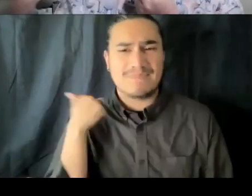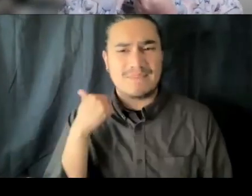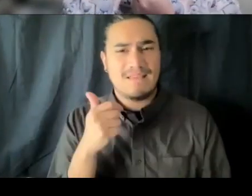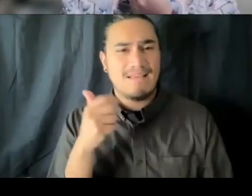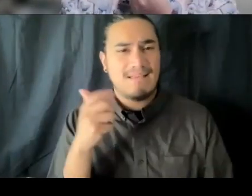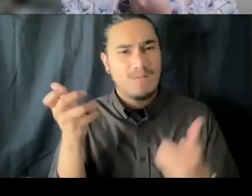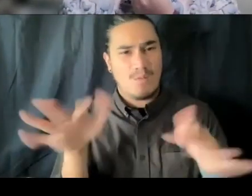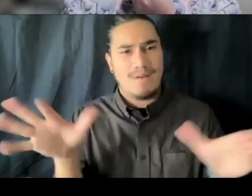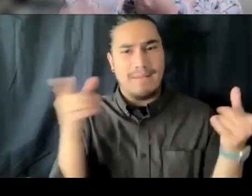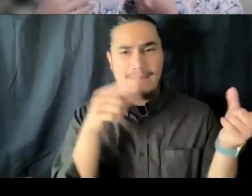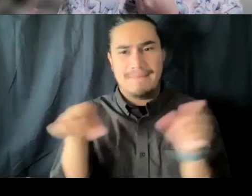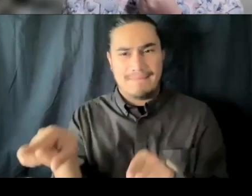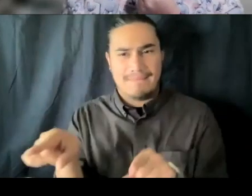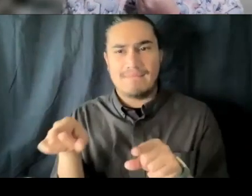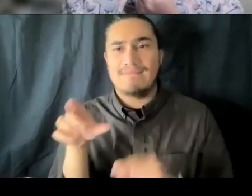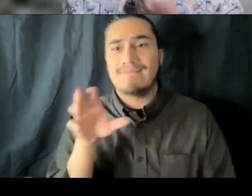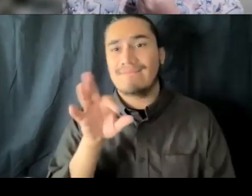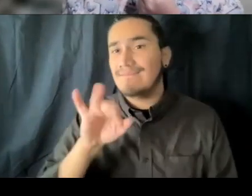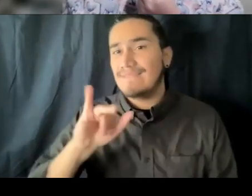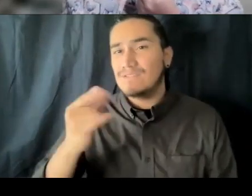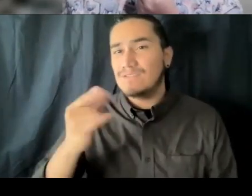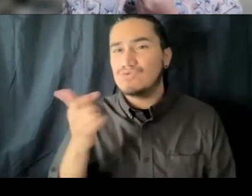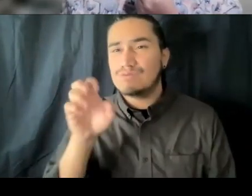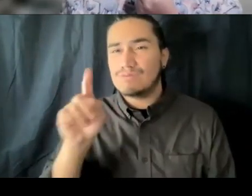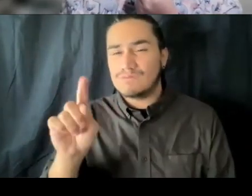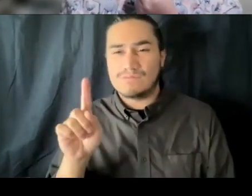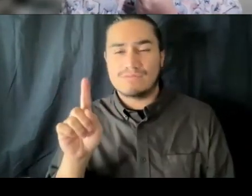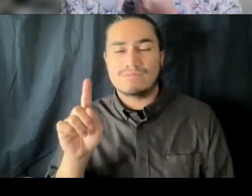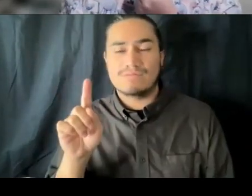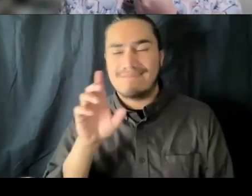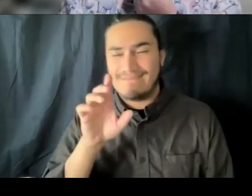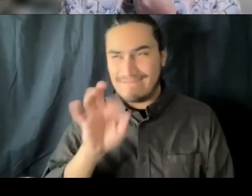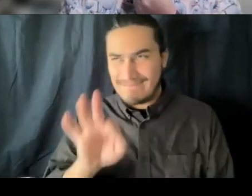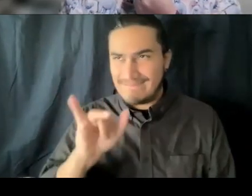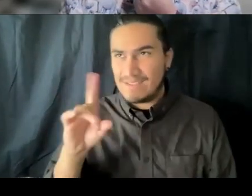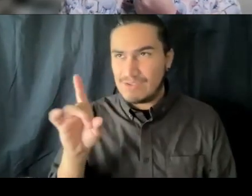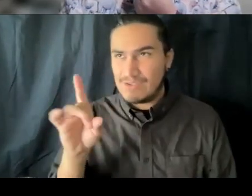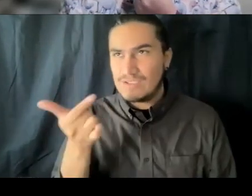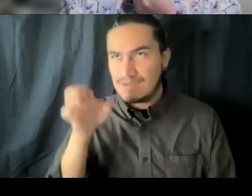having fidget toys or things to touch in your office can be useful to folks. Absolutely.